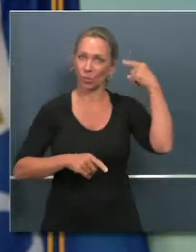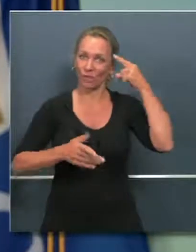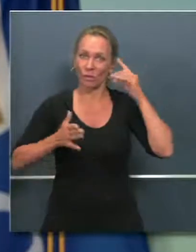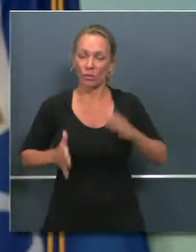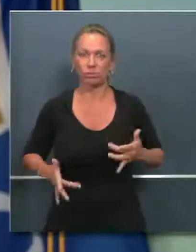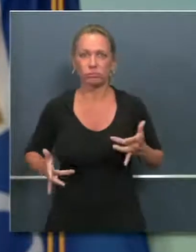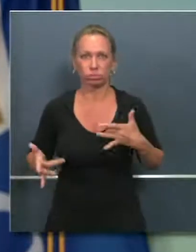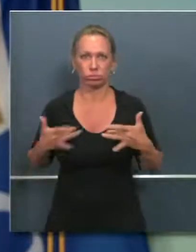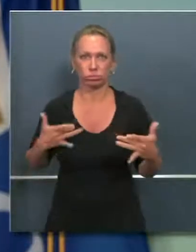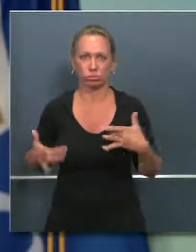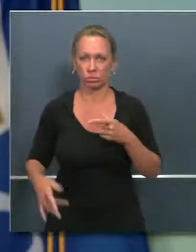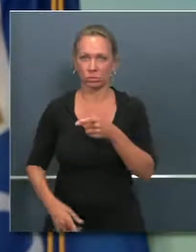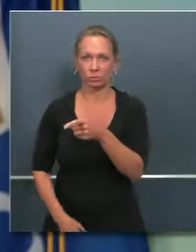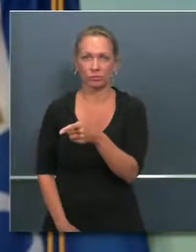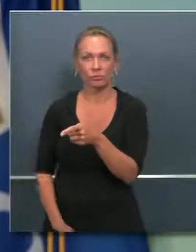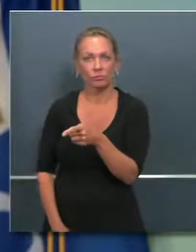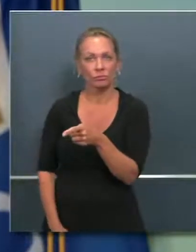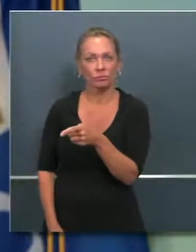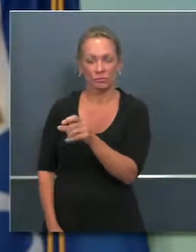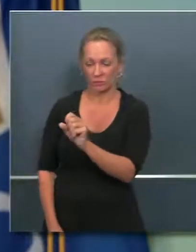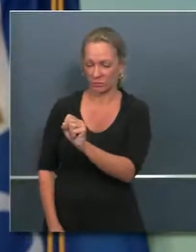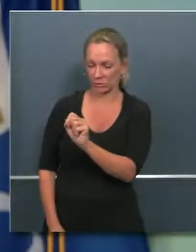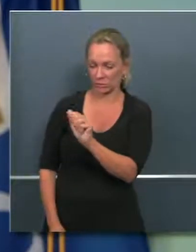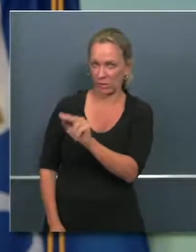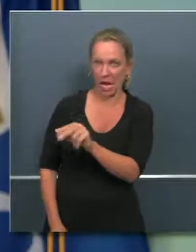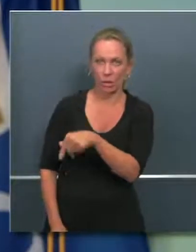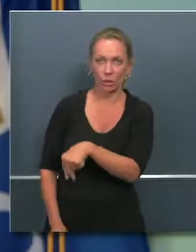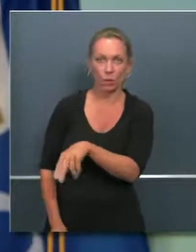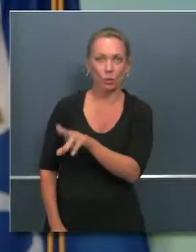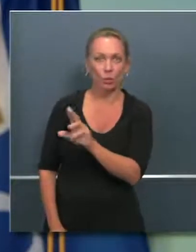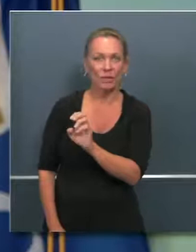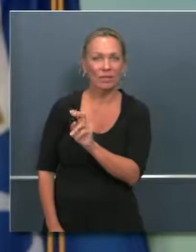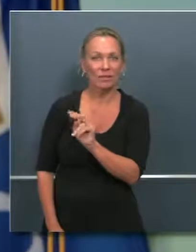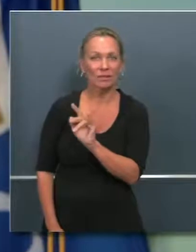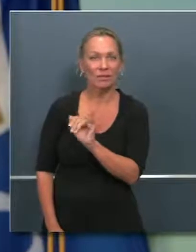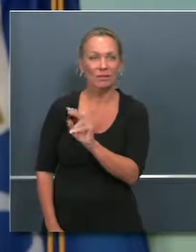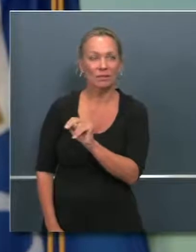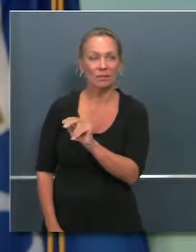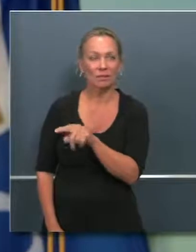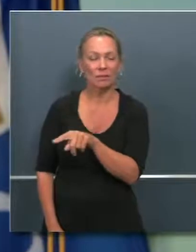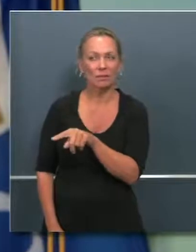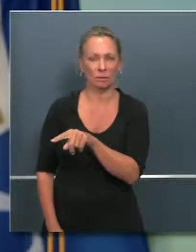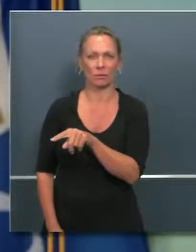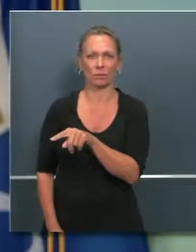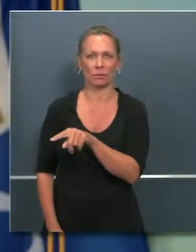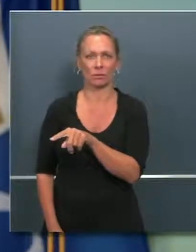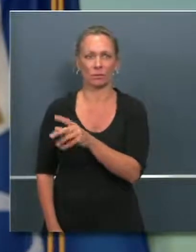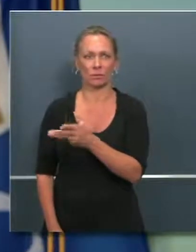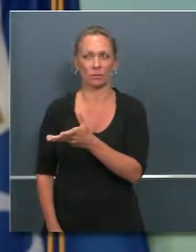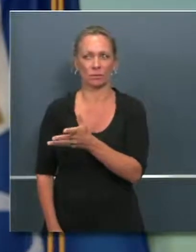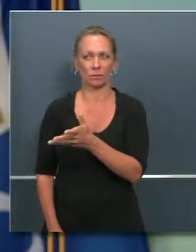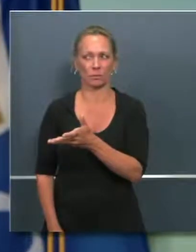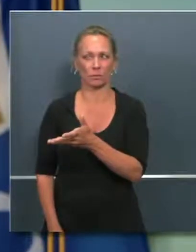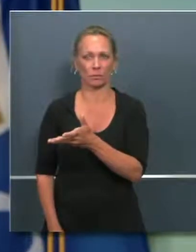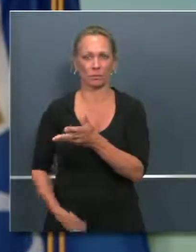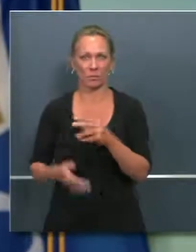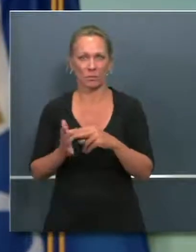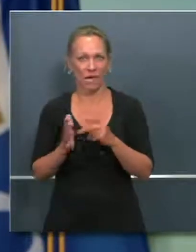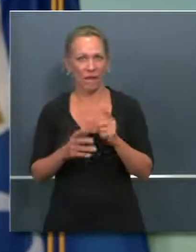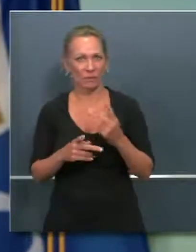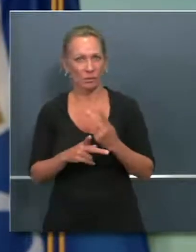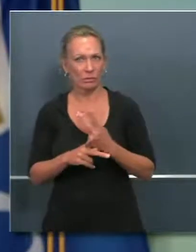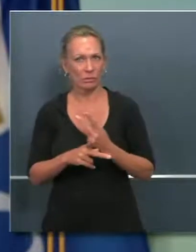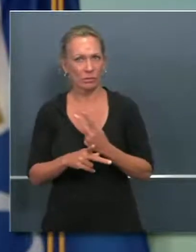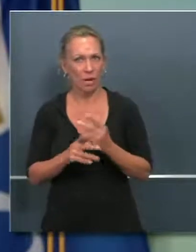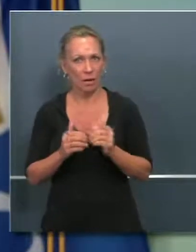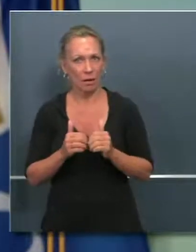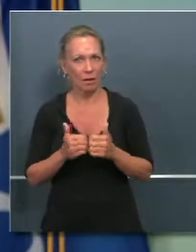to quote-unquote decompress the system meaning to provide space and provide more flexibility within